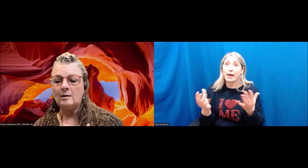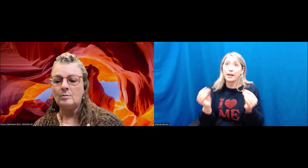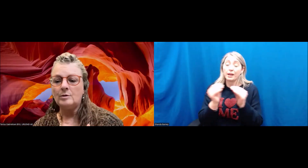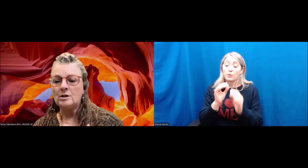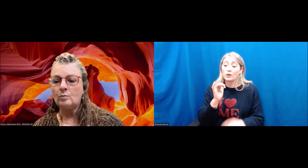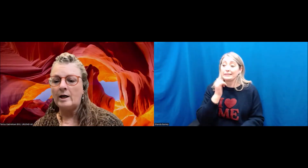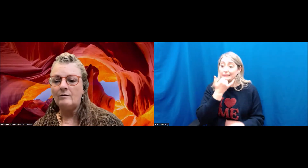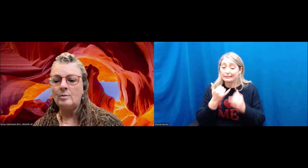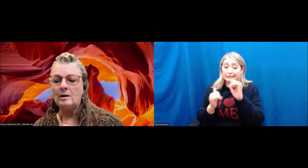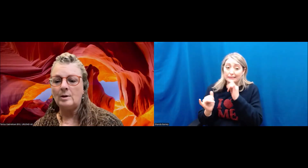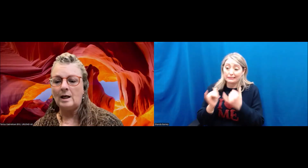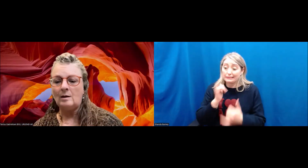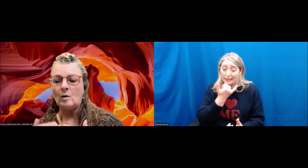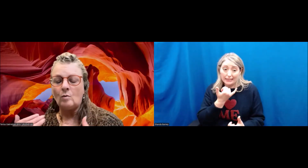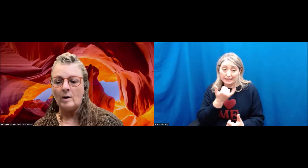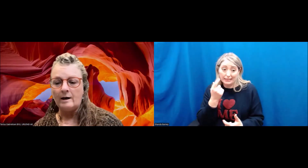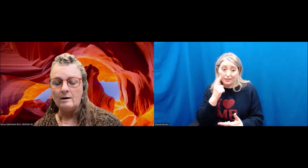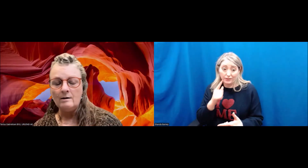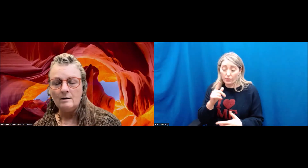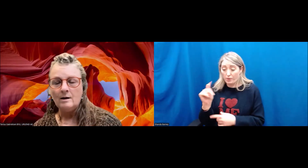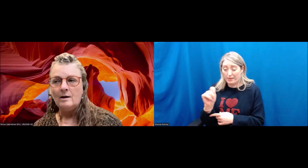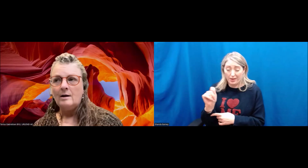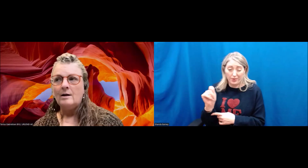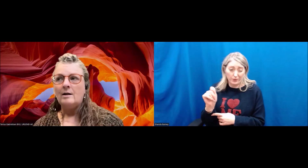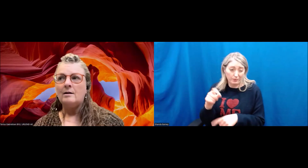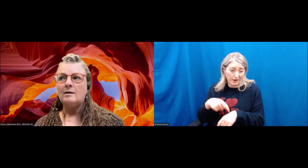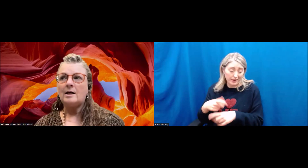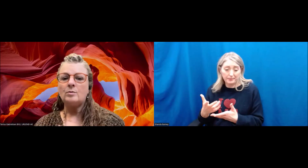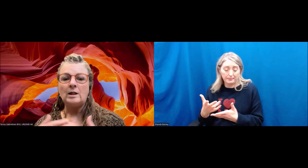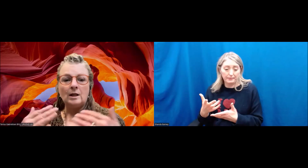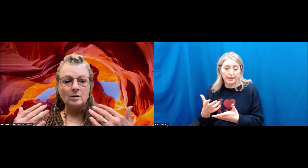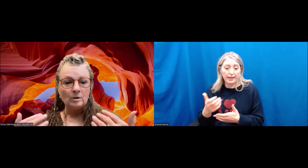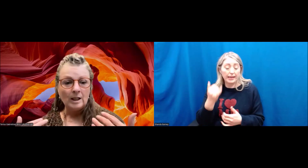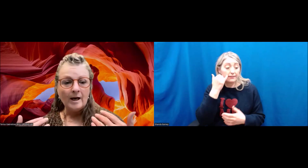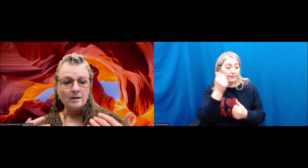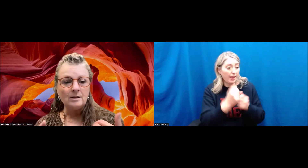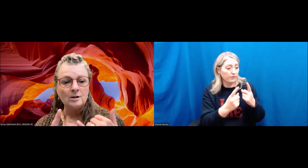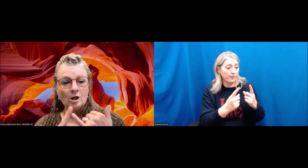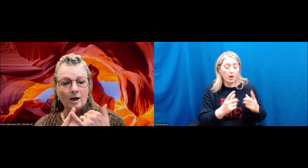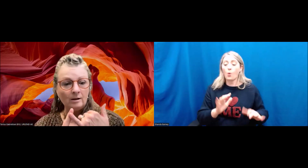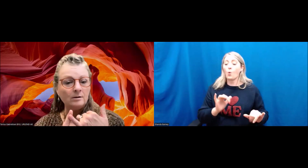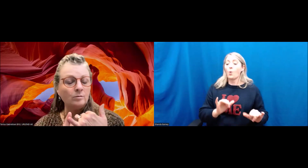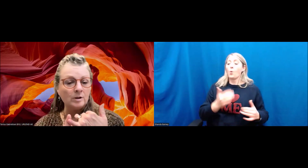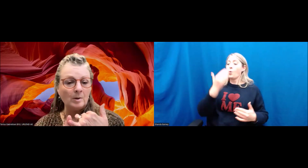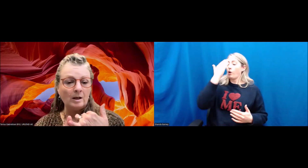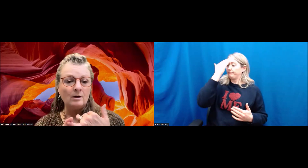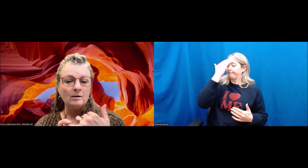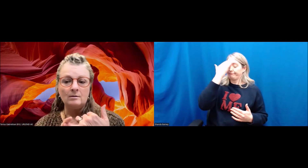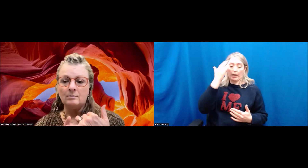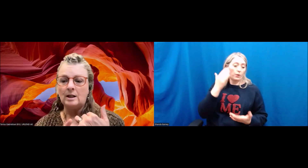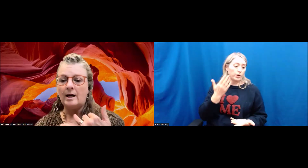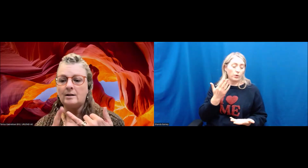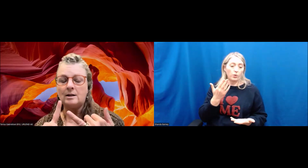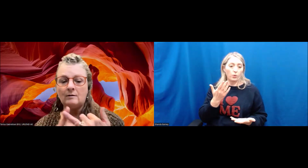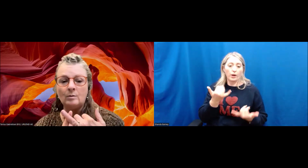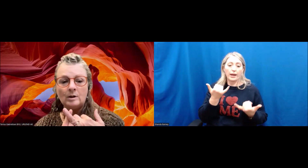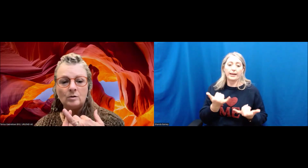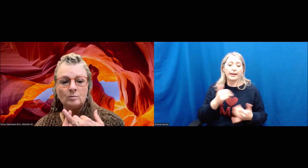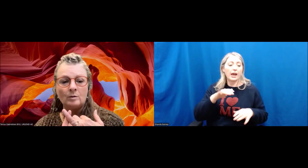and just when everybody became aware that's when things relaxed, the child was better relaxed. Everyone else was more